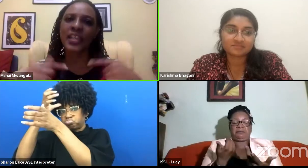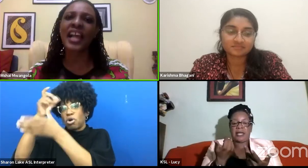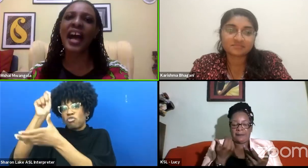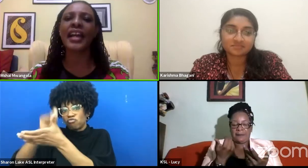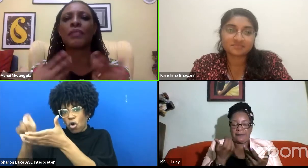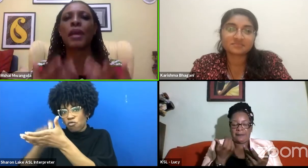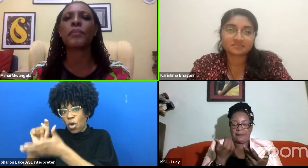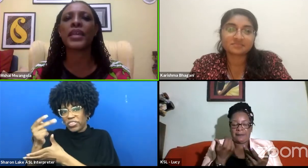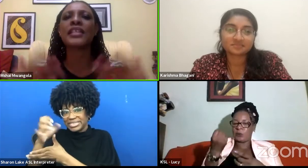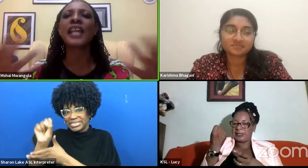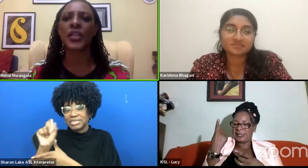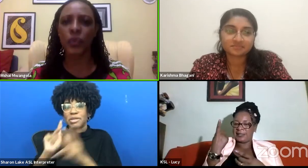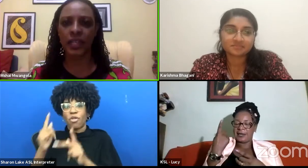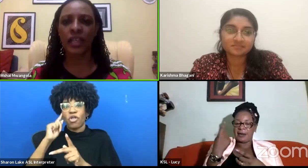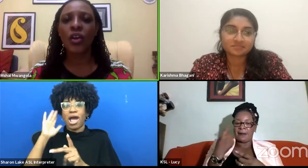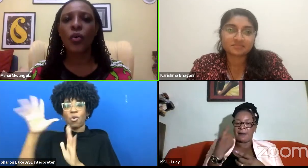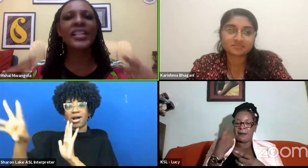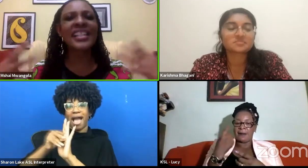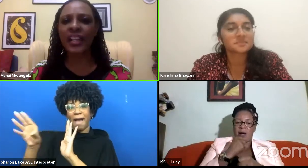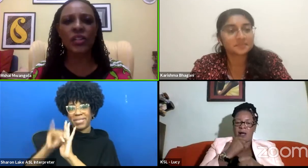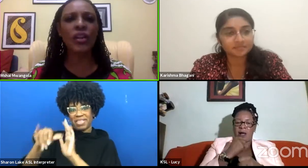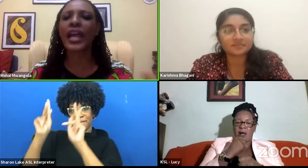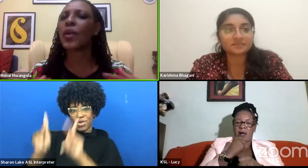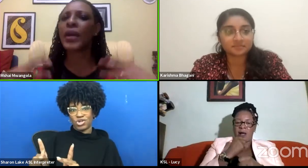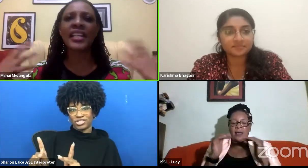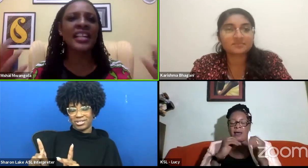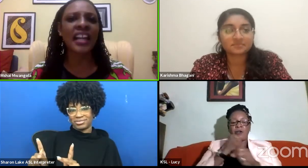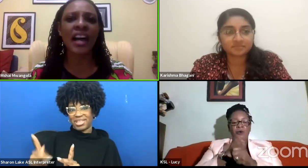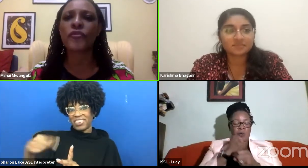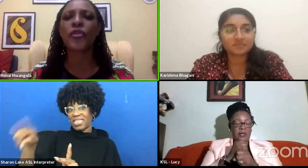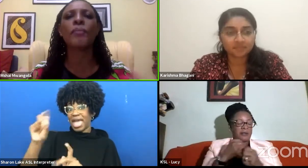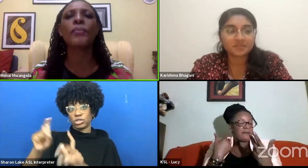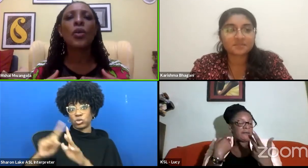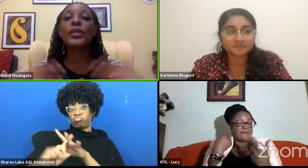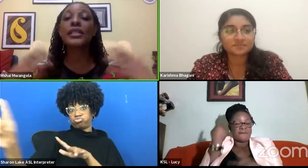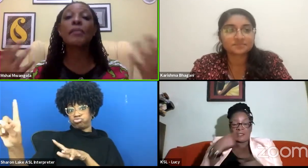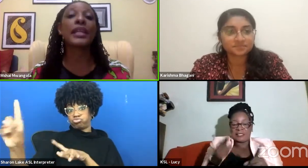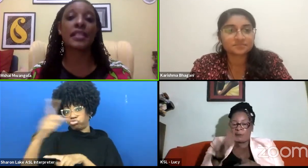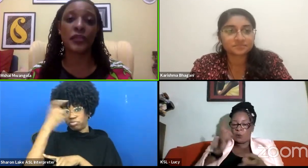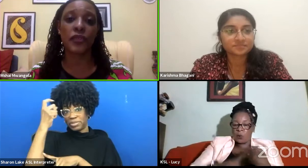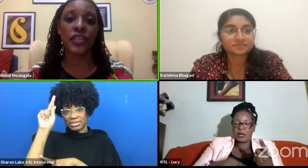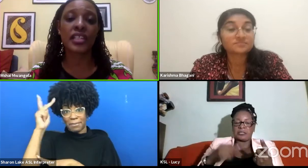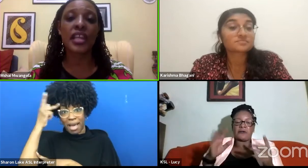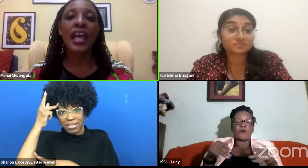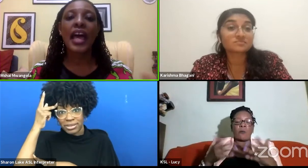that I and my peers are doing. What does that look like? Where did it come from? What's the basis for it?